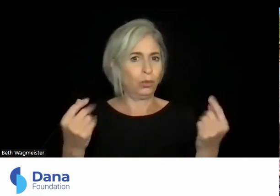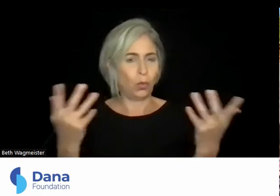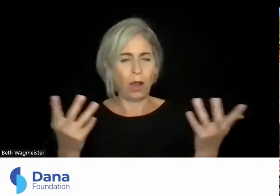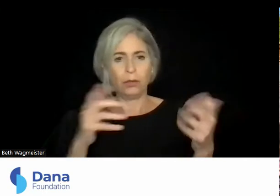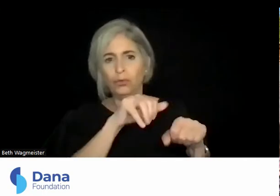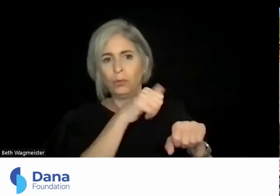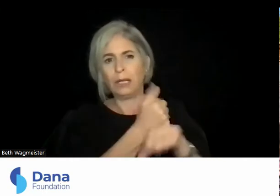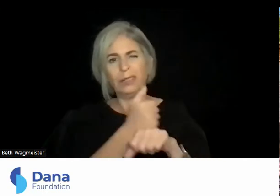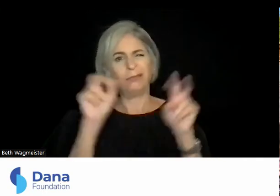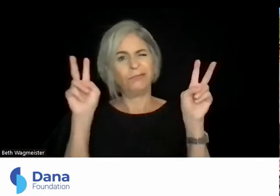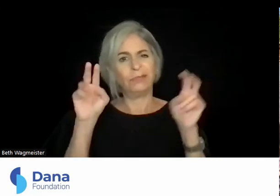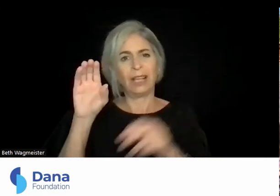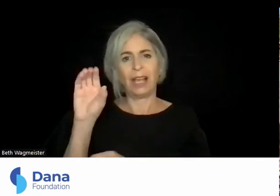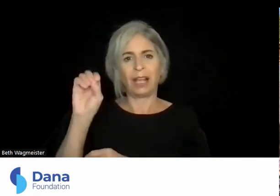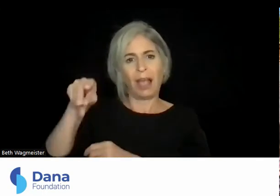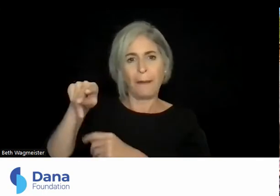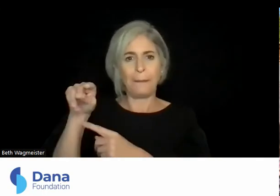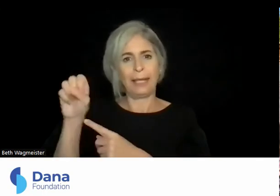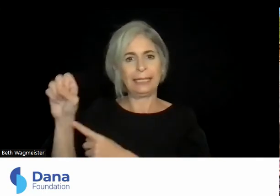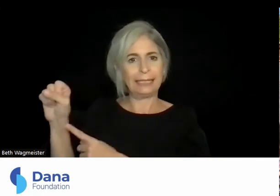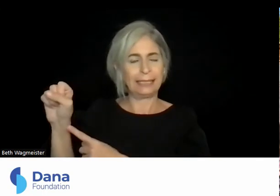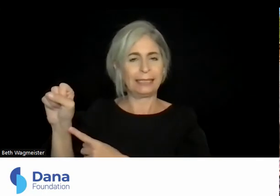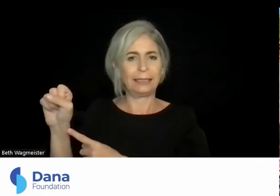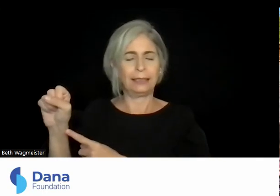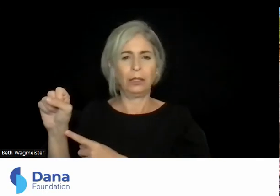use the developments. When I was doing that work, a first thing that we